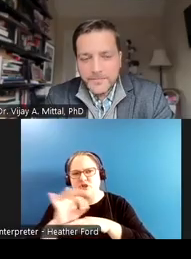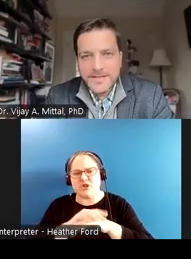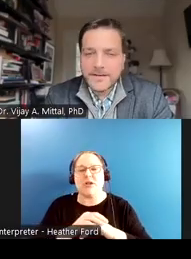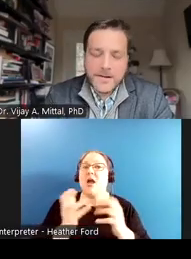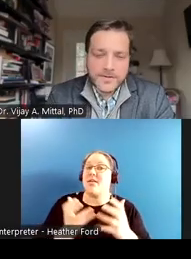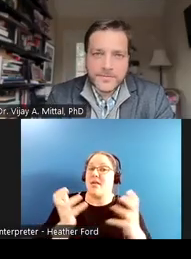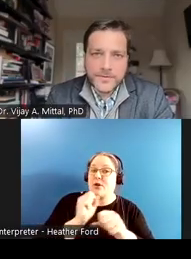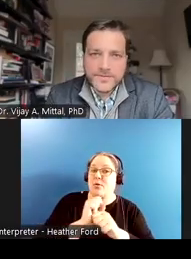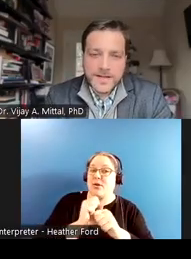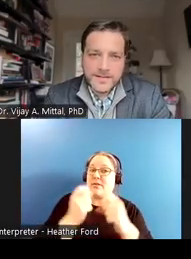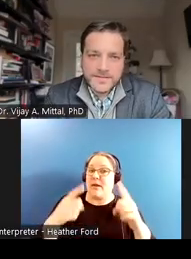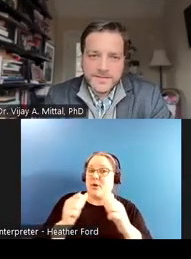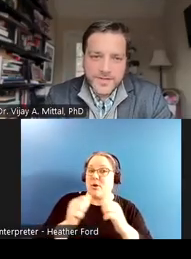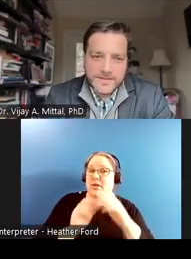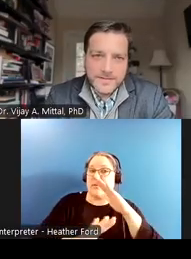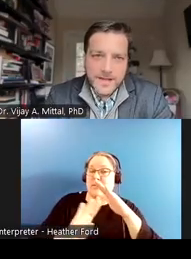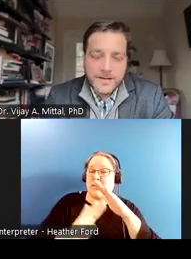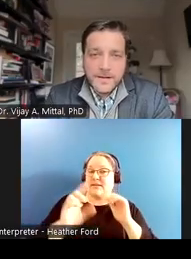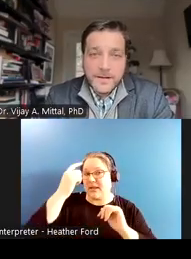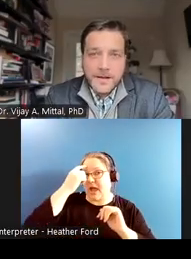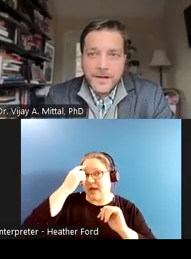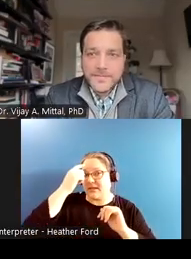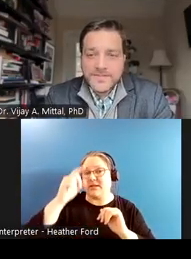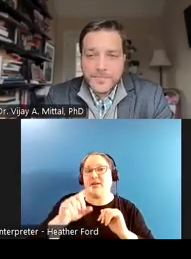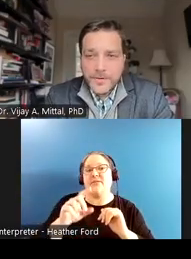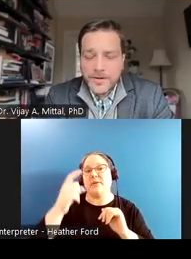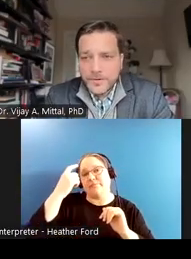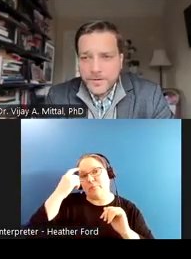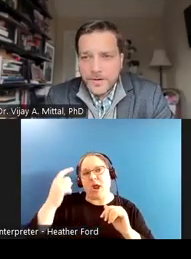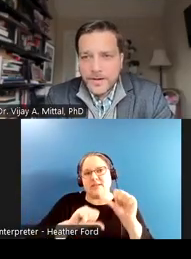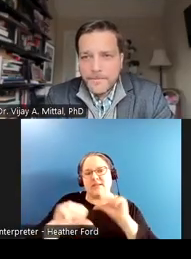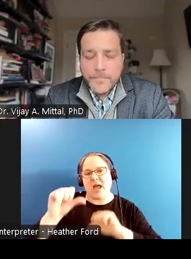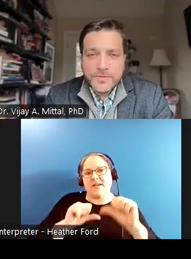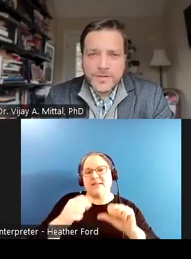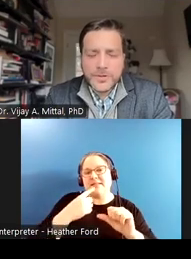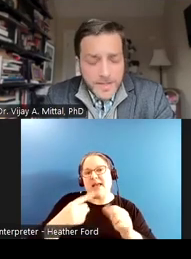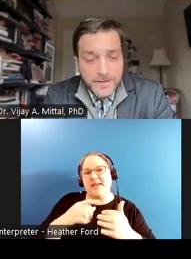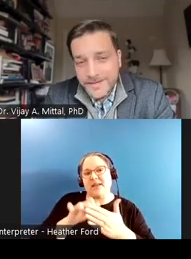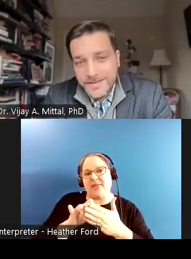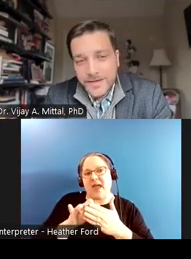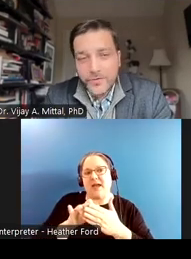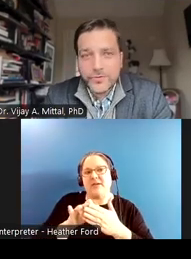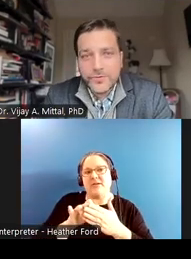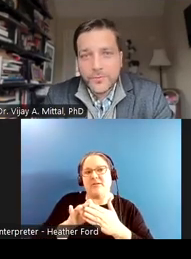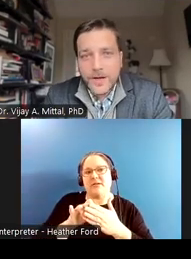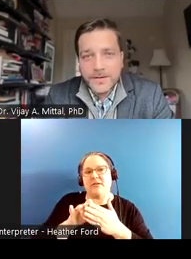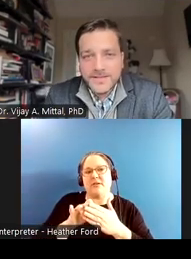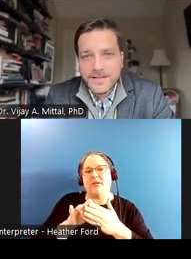basic cognitive neuroscience suggests that um superior uh posterior areas like cru one as